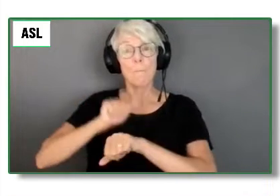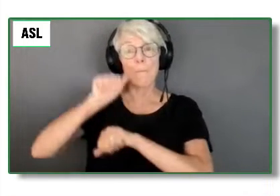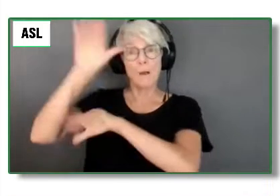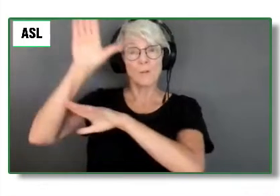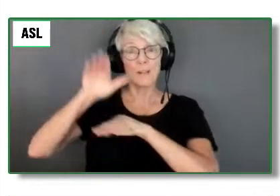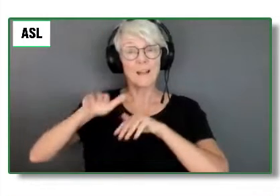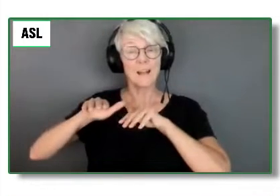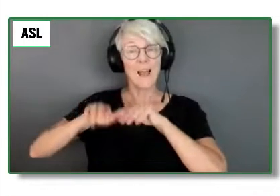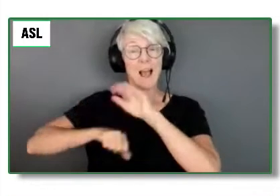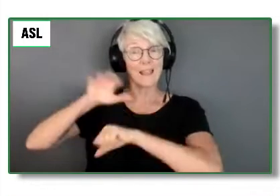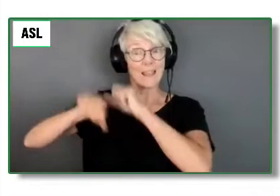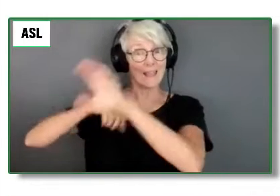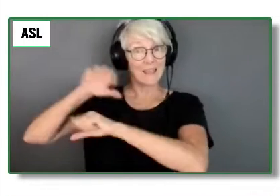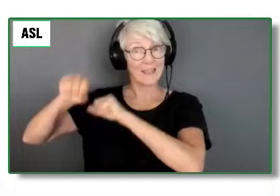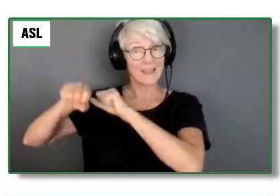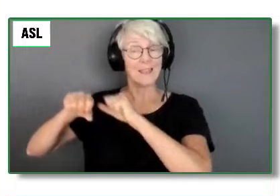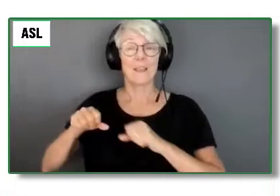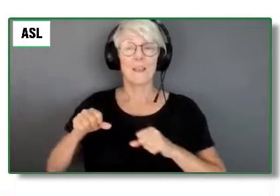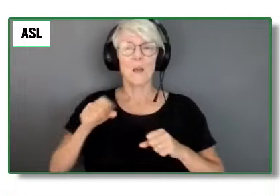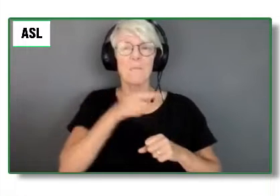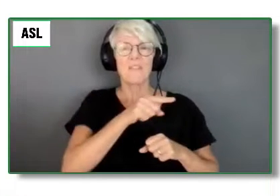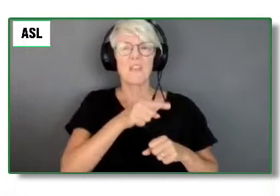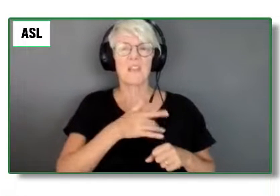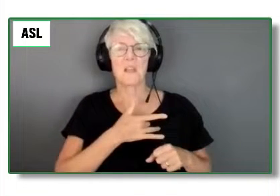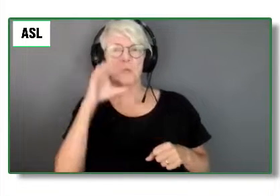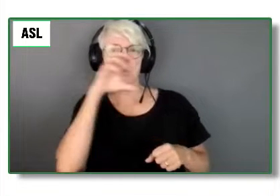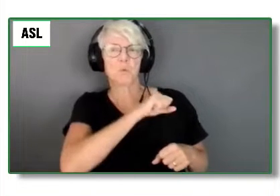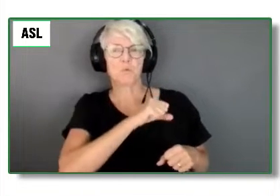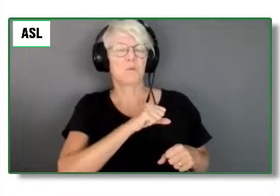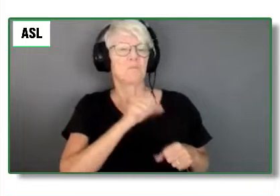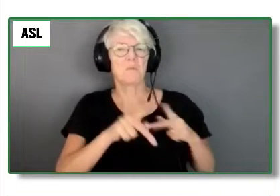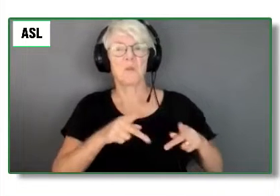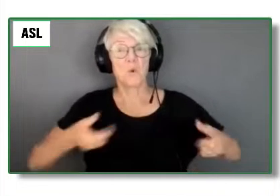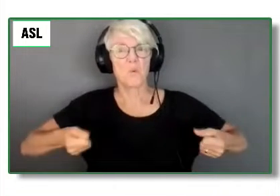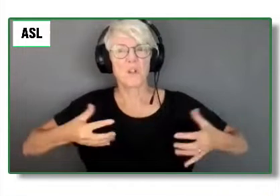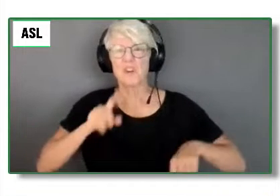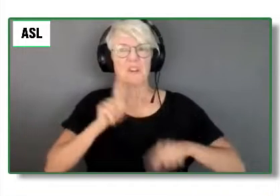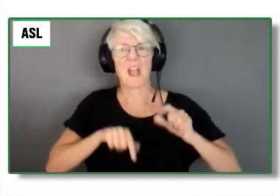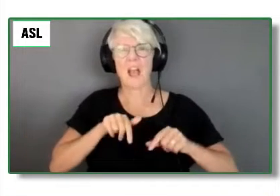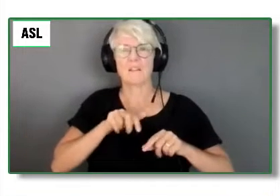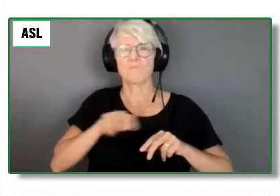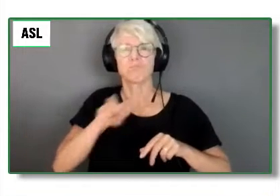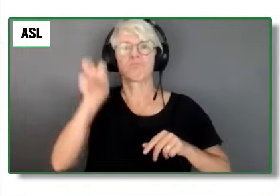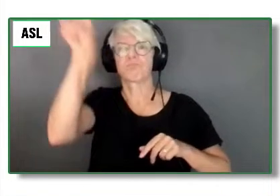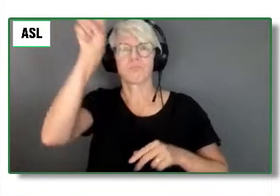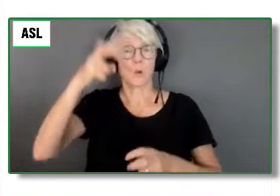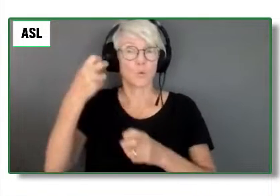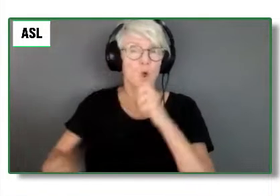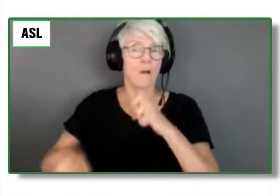that since no one in a wheelchair could make that difficult hike they didn't need to make the restroom accessible. Well guess what?